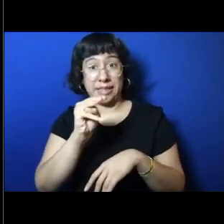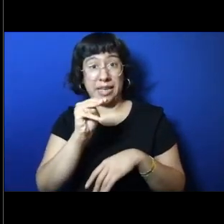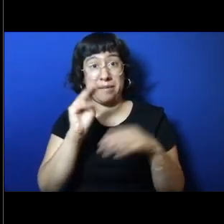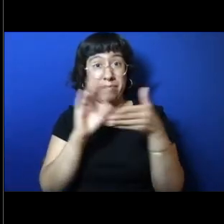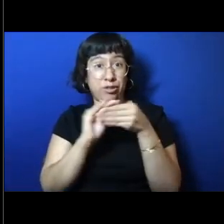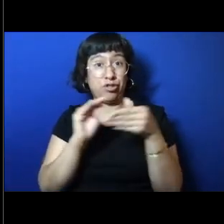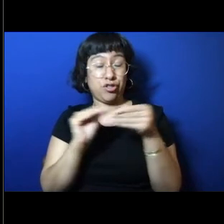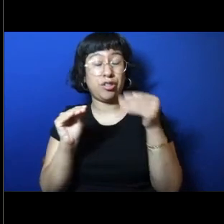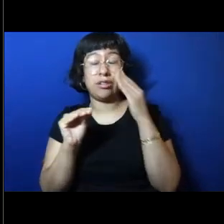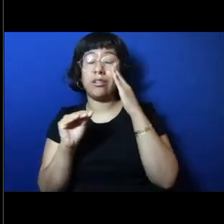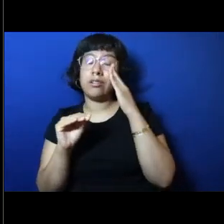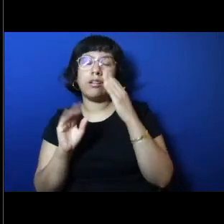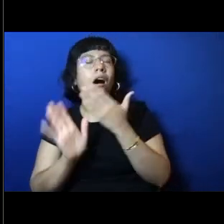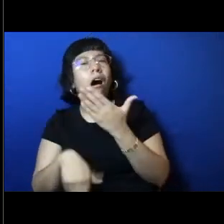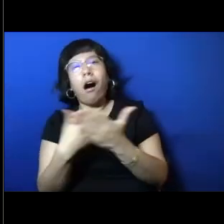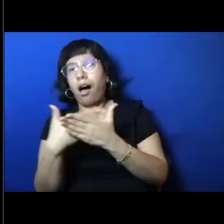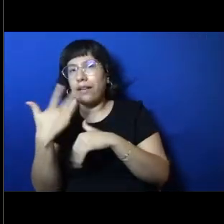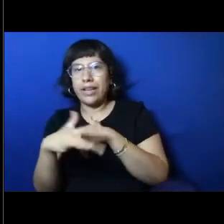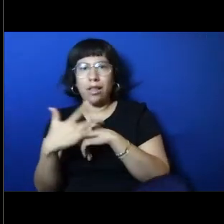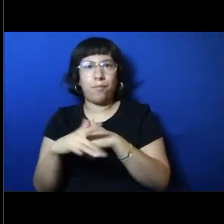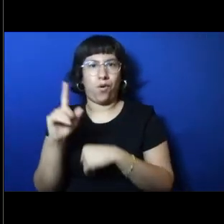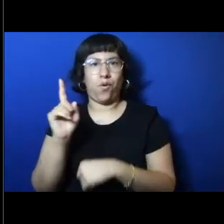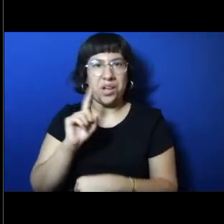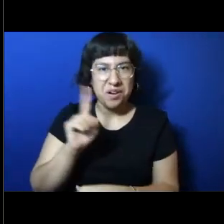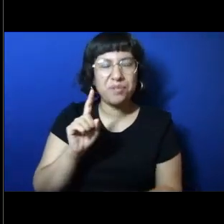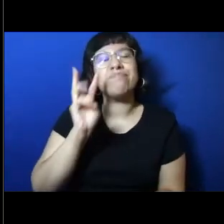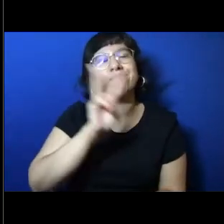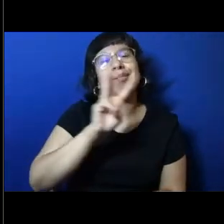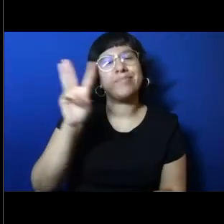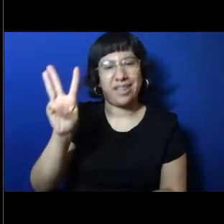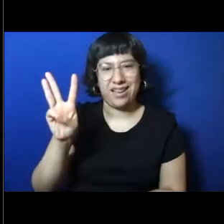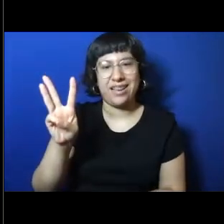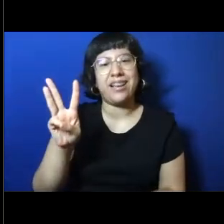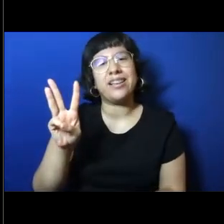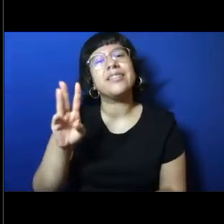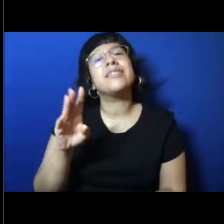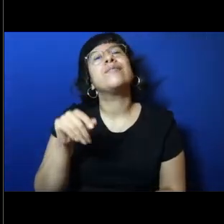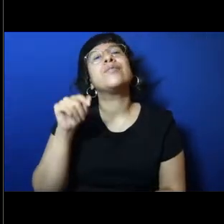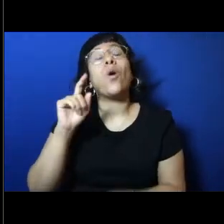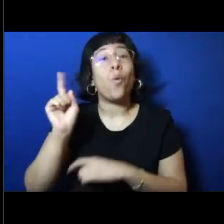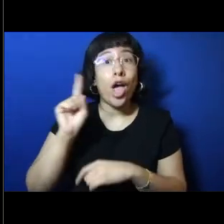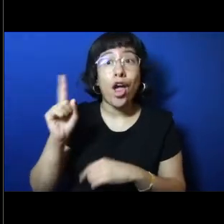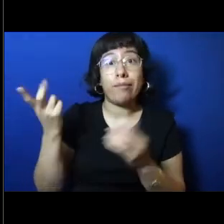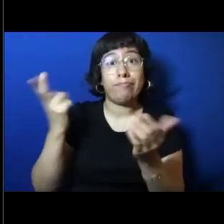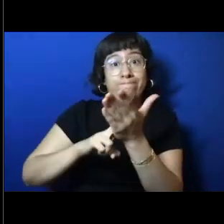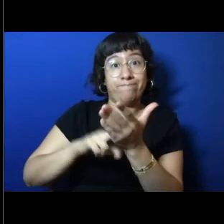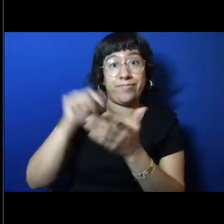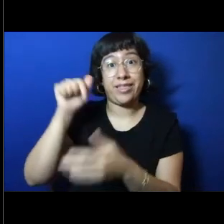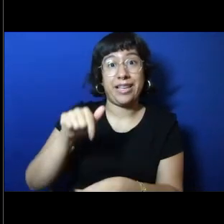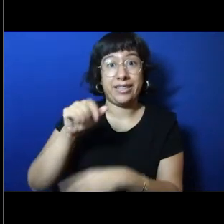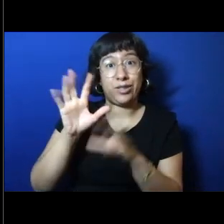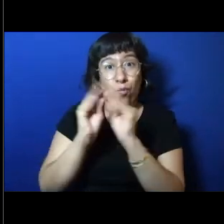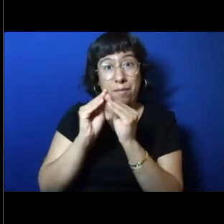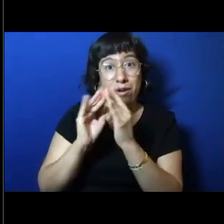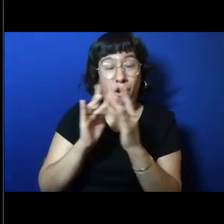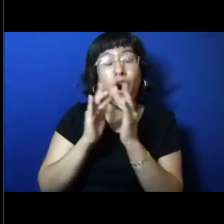All of them are available in their entirety on the website where you signed up for this webinar. So if you want to go back and watch them again